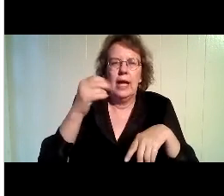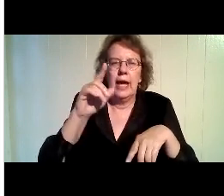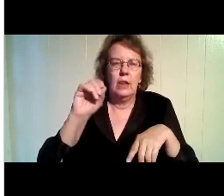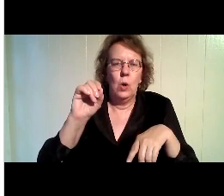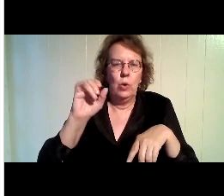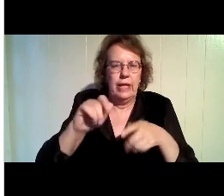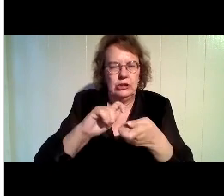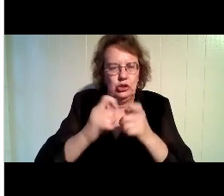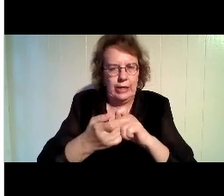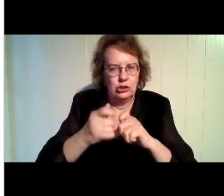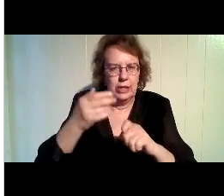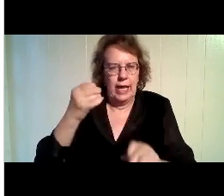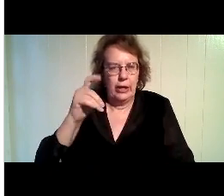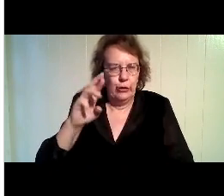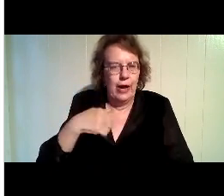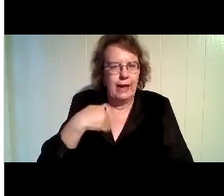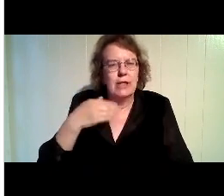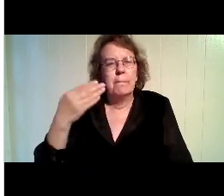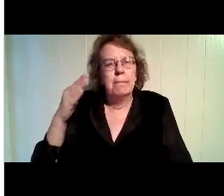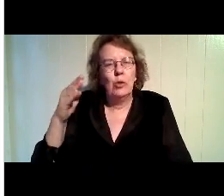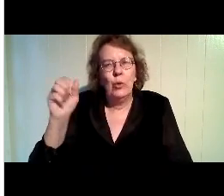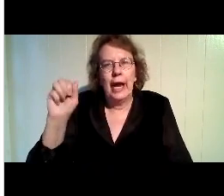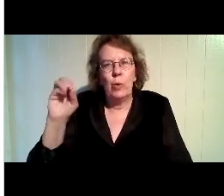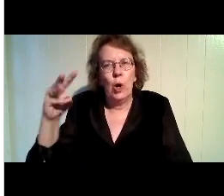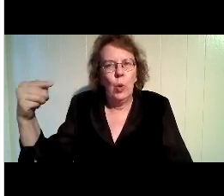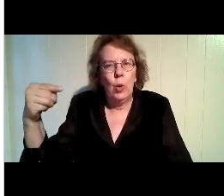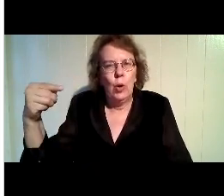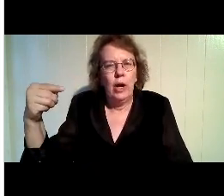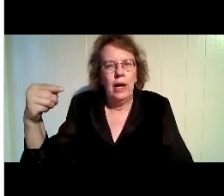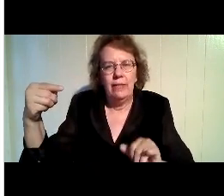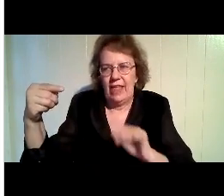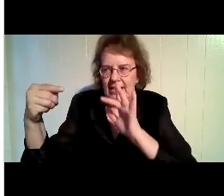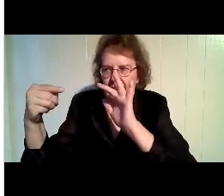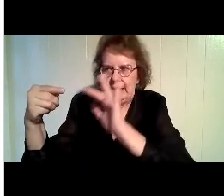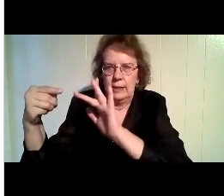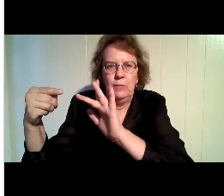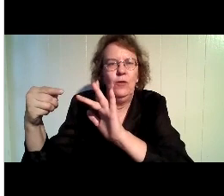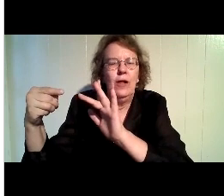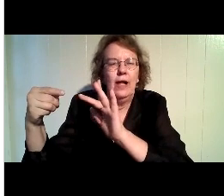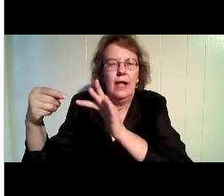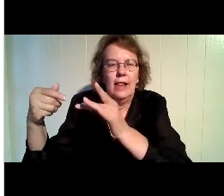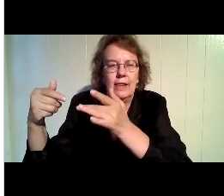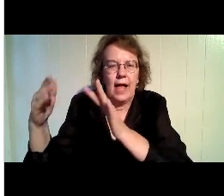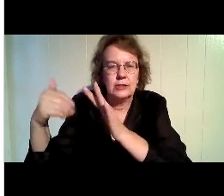changed into a header. I have that little blue arrow that appeared that is clickable. It allows me to collapse the text